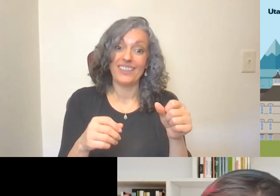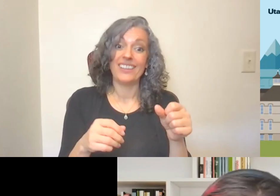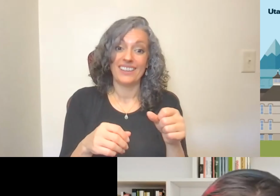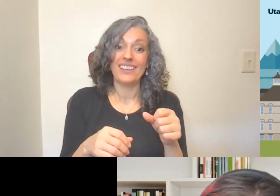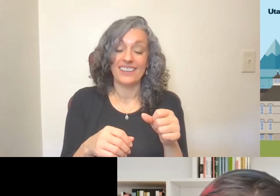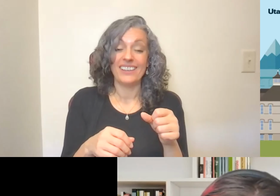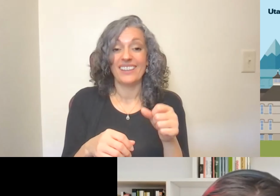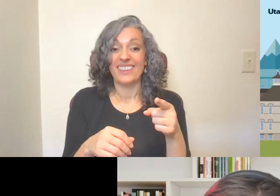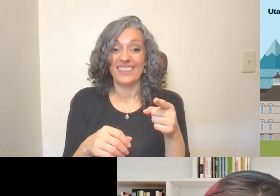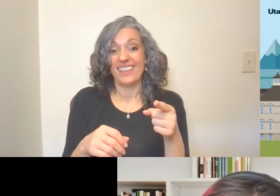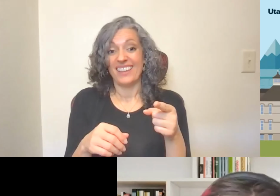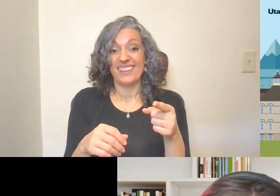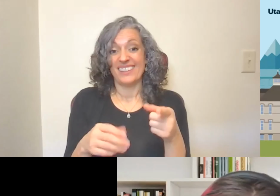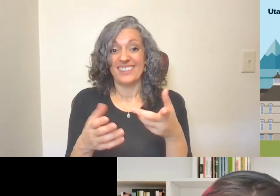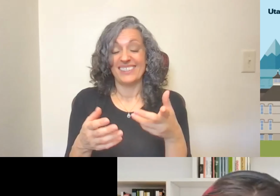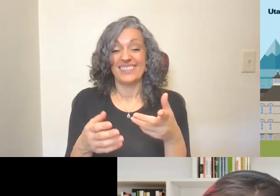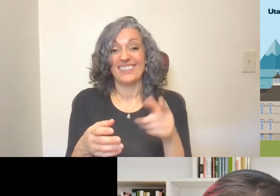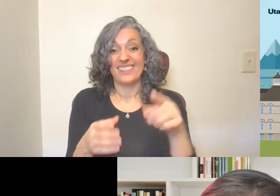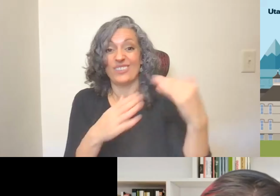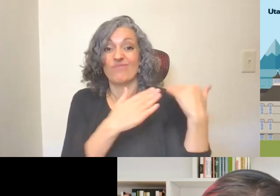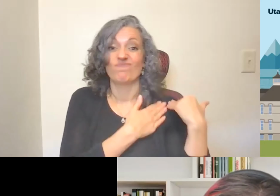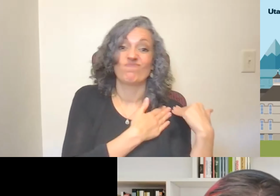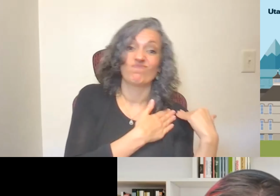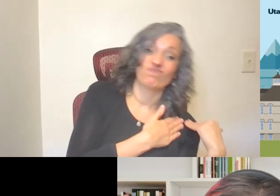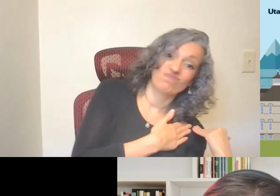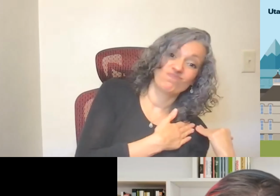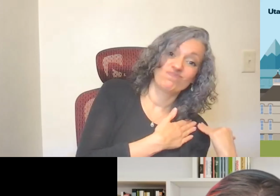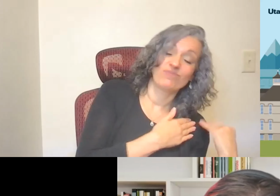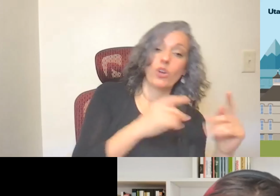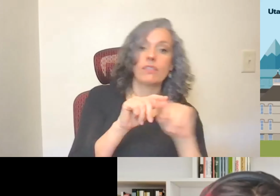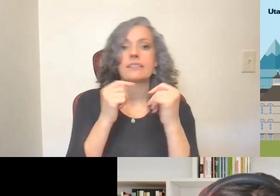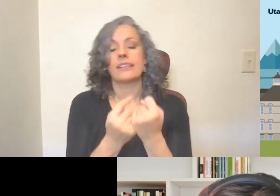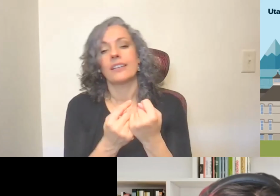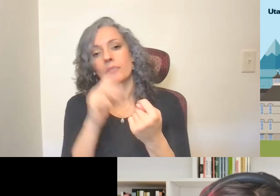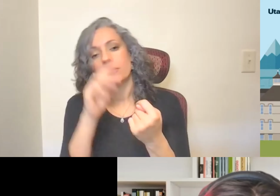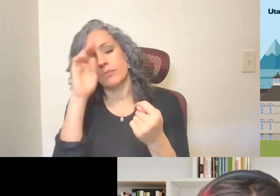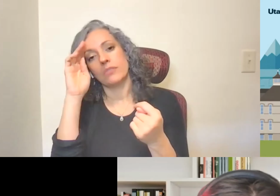arms or shoulders of your dev team. So if you think that by short coaching the design time,